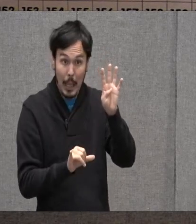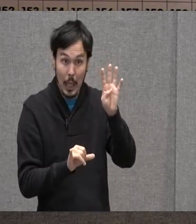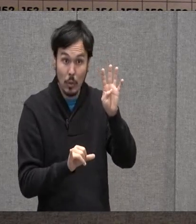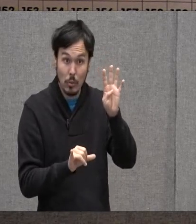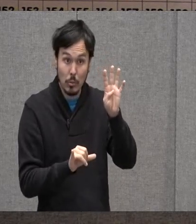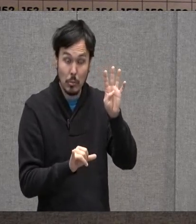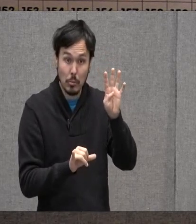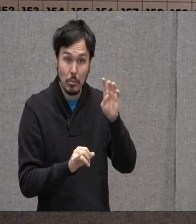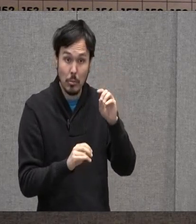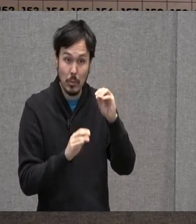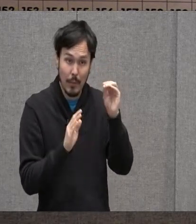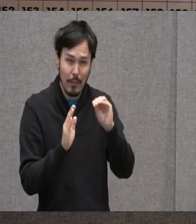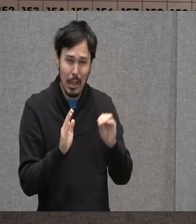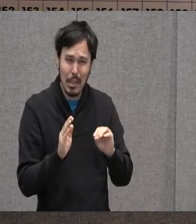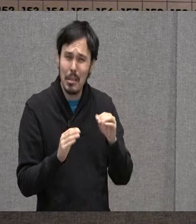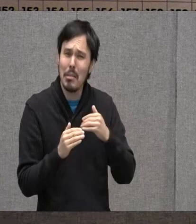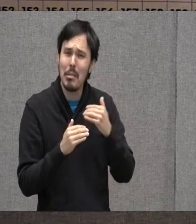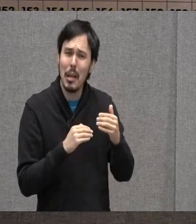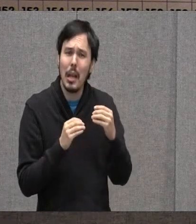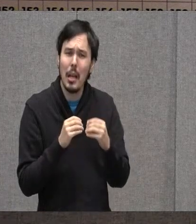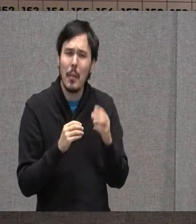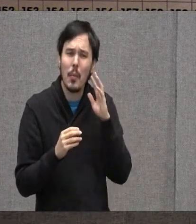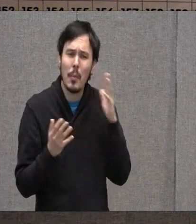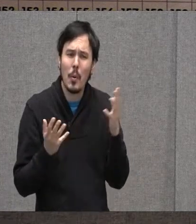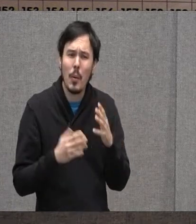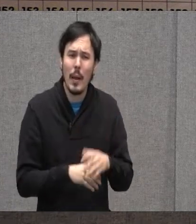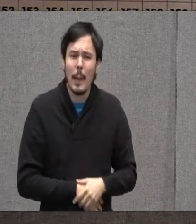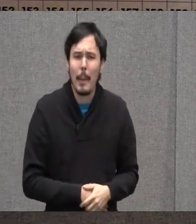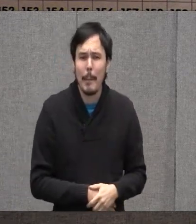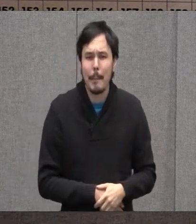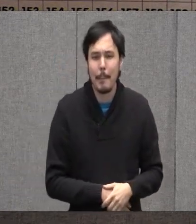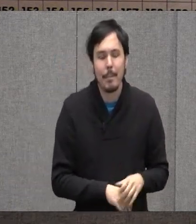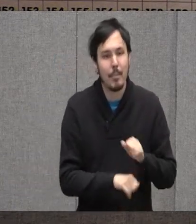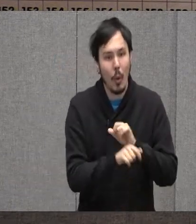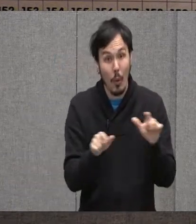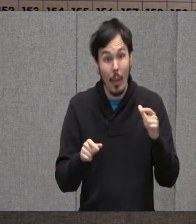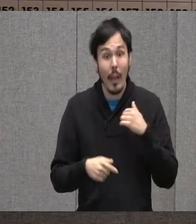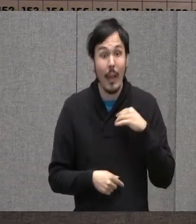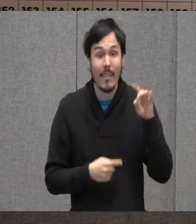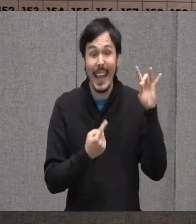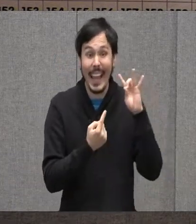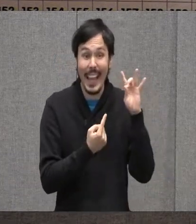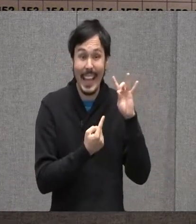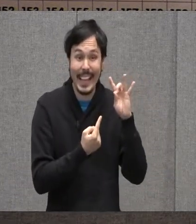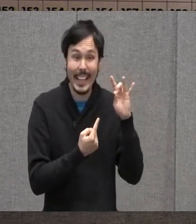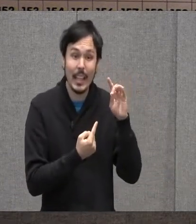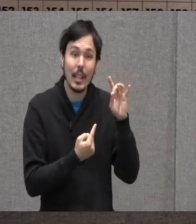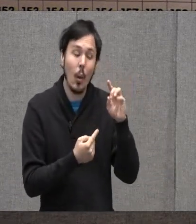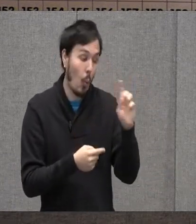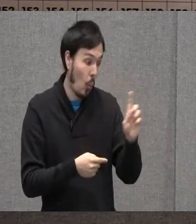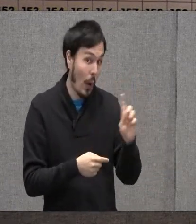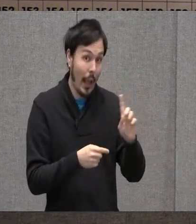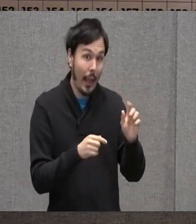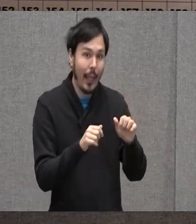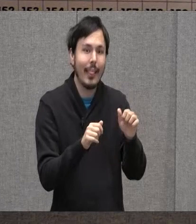What do you think it's gonna be? All of these have an eight in that spot right there, right?